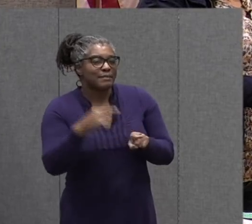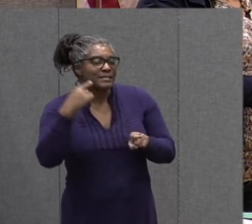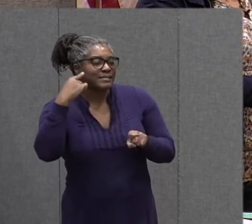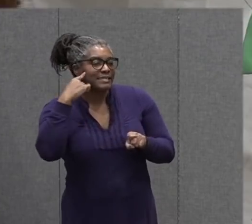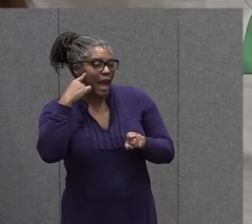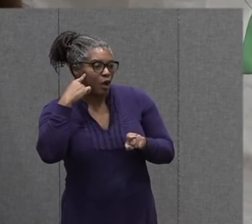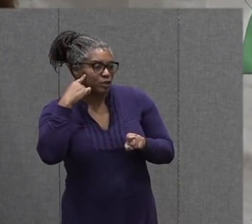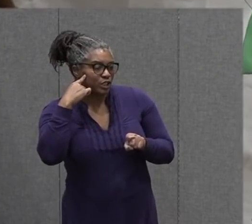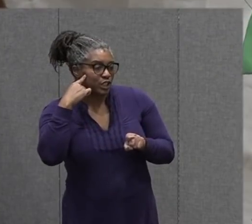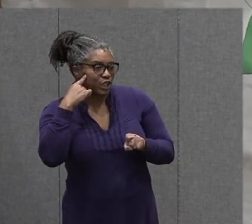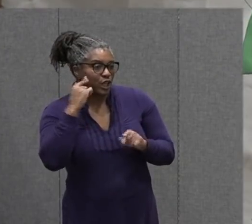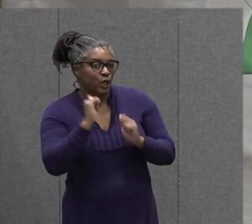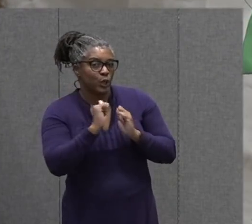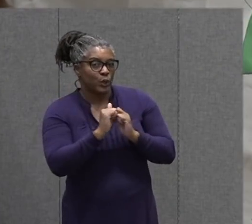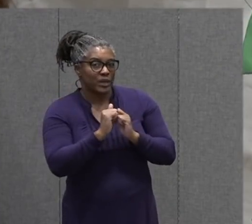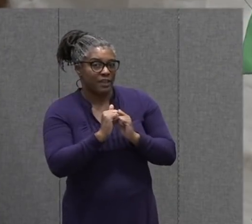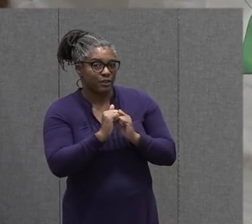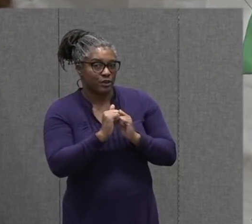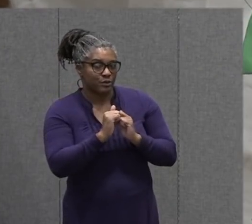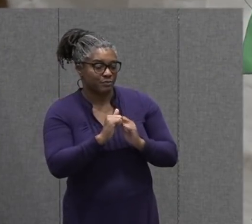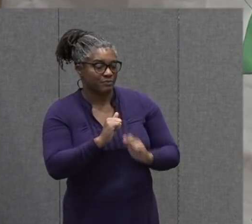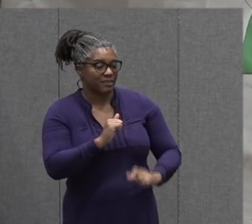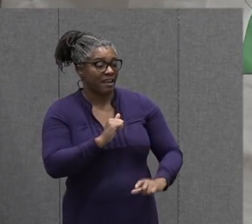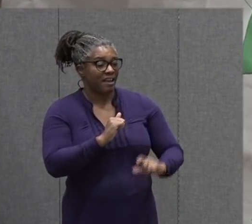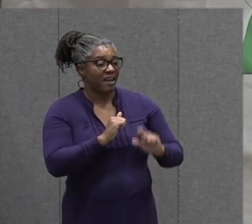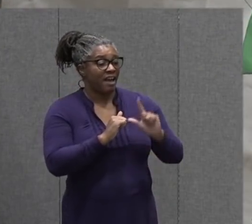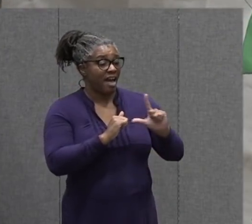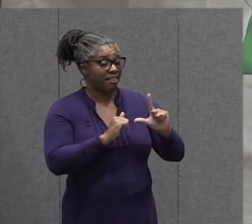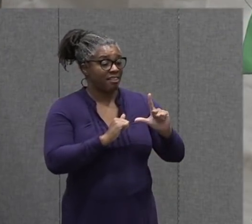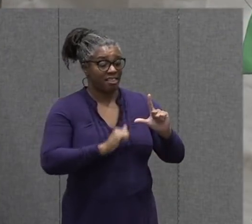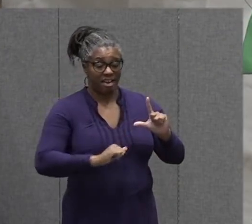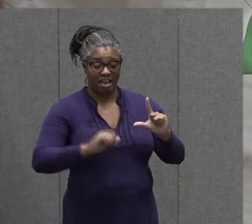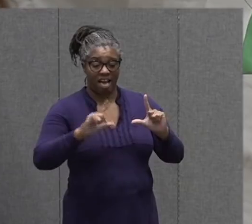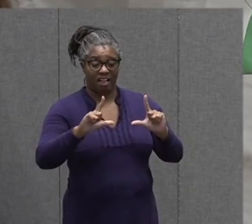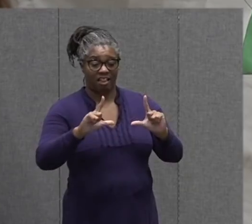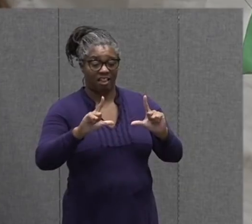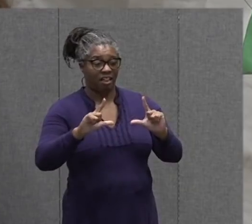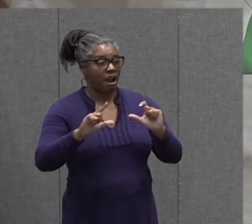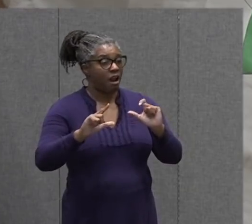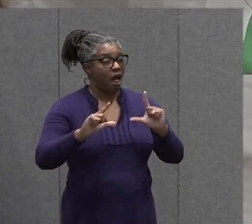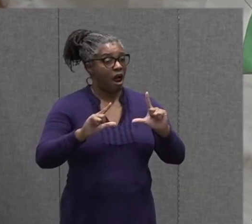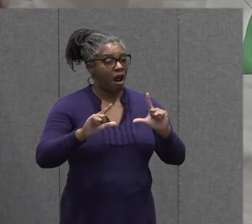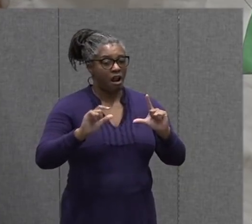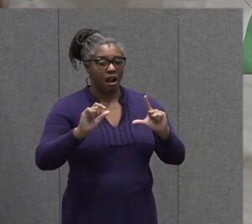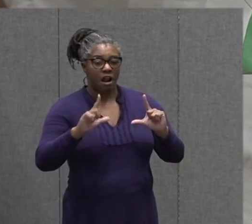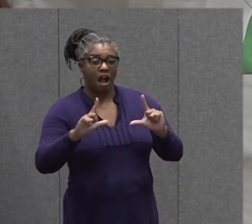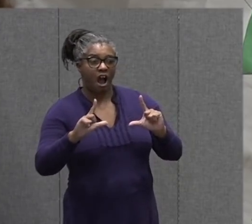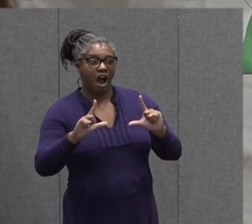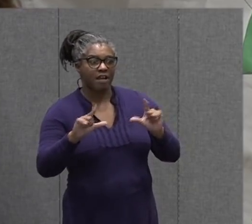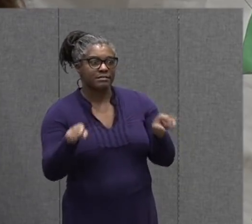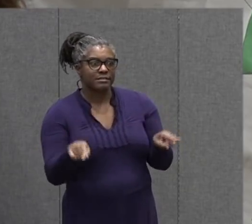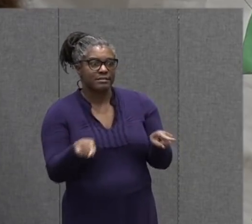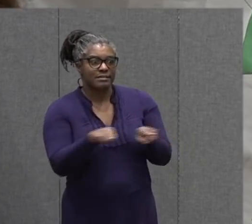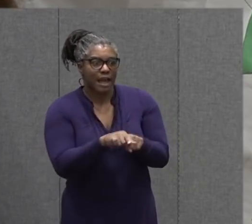So that's how I always remember alliteration. [Miss Garcia] Oh, wow, that's a good technique.